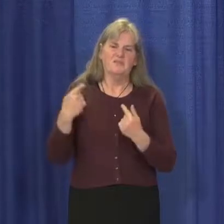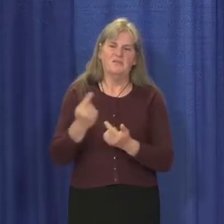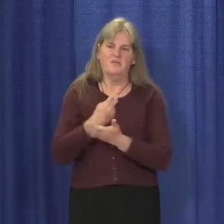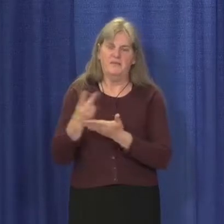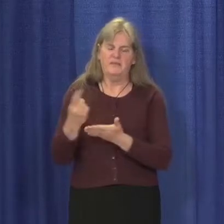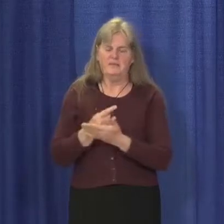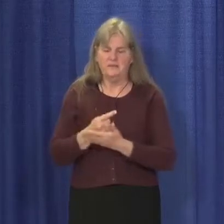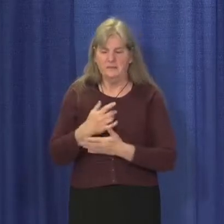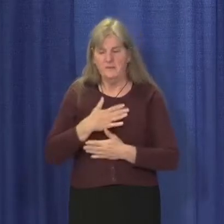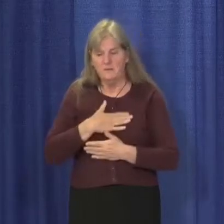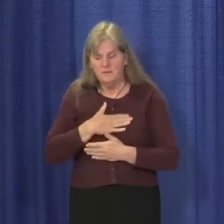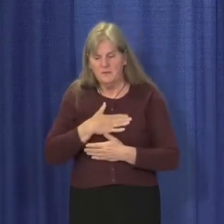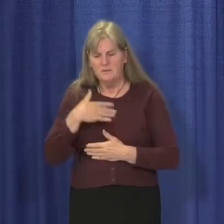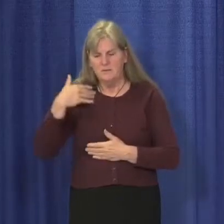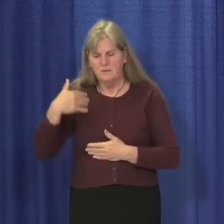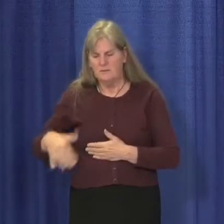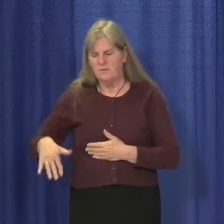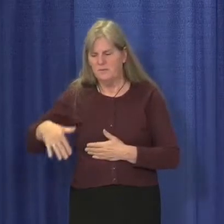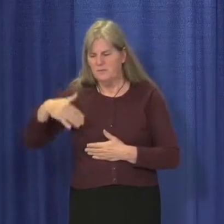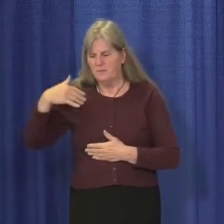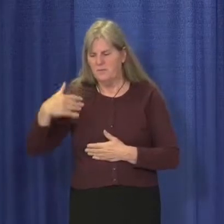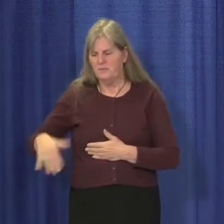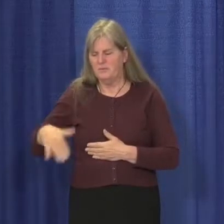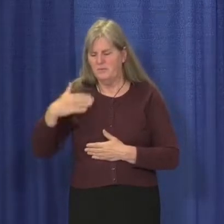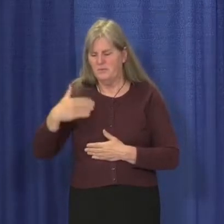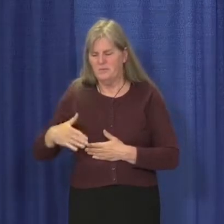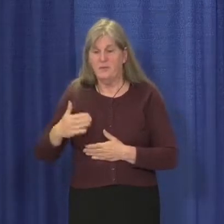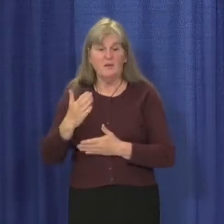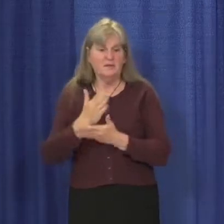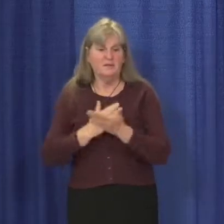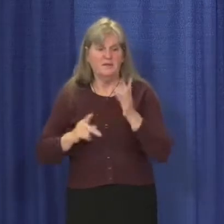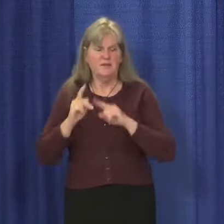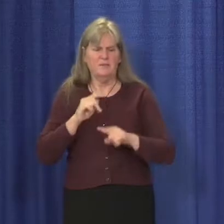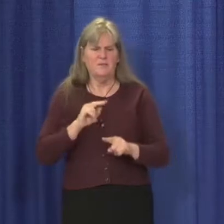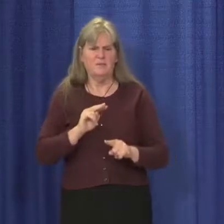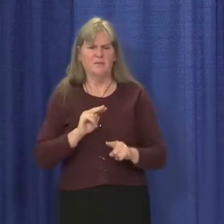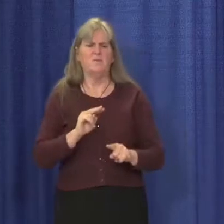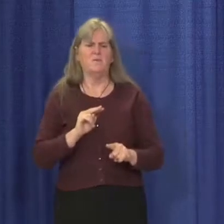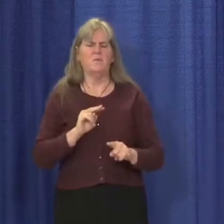weeks and I think a lot of people have paused to take a